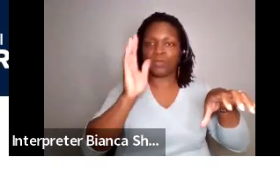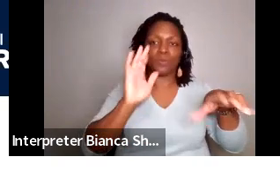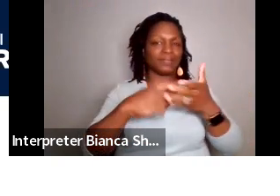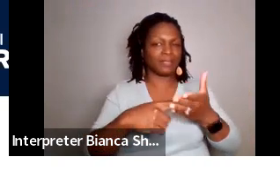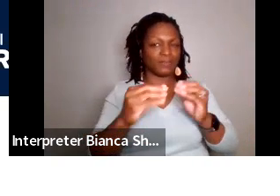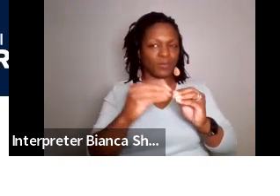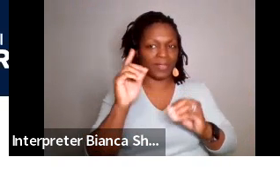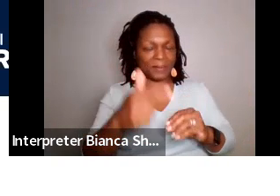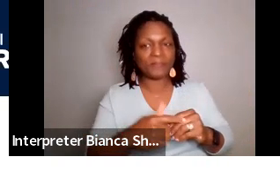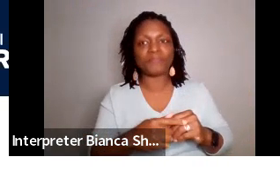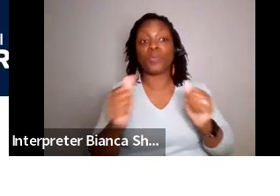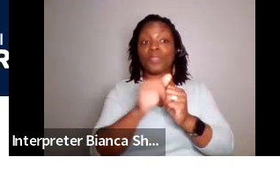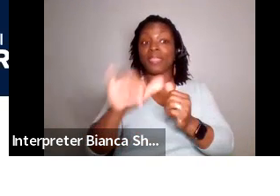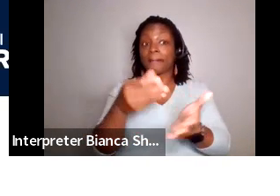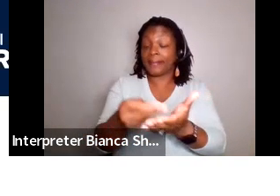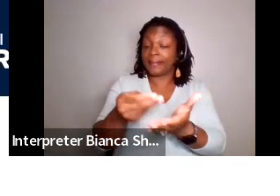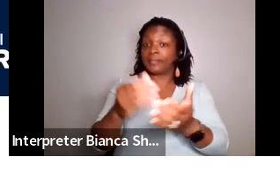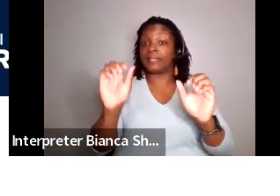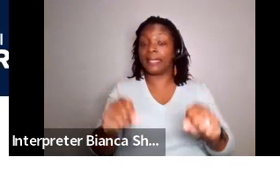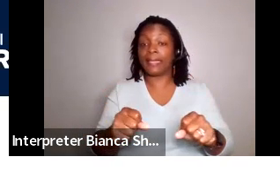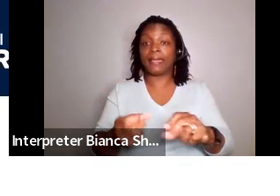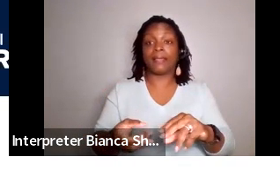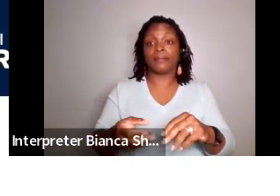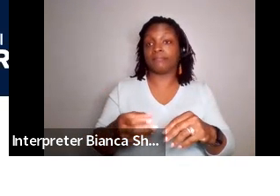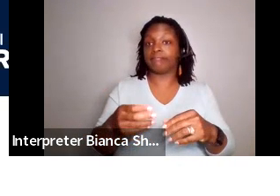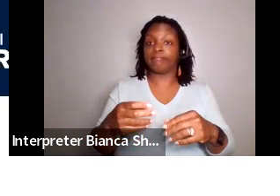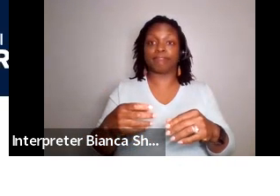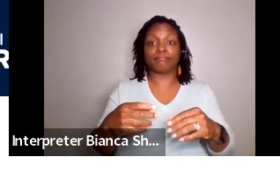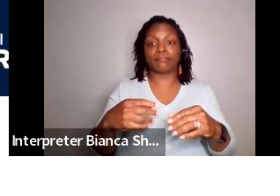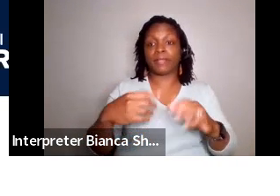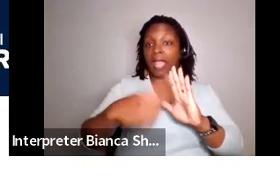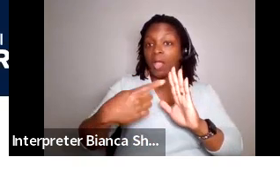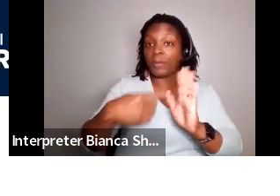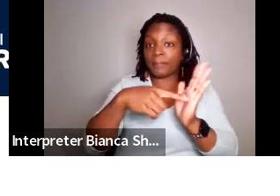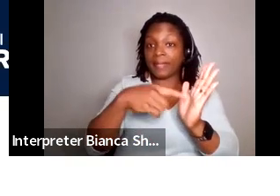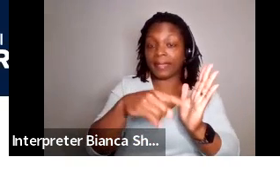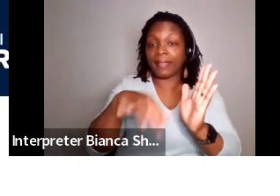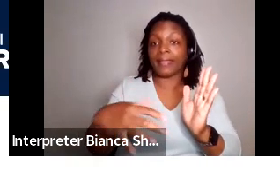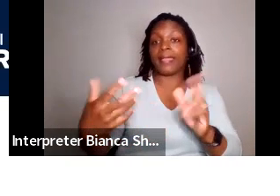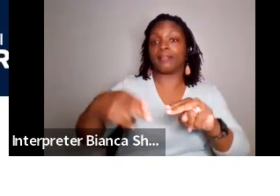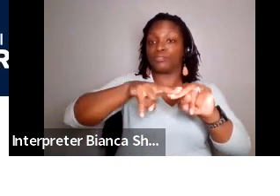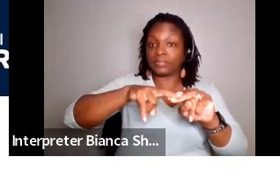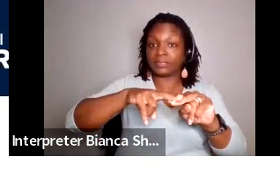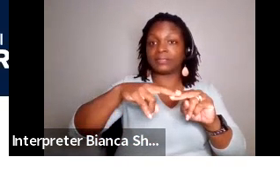With these dollars we're able to Do increases for doing rate increases for our long term personal care.